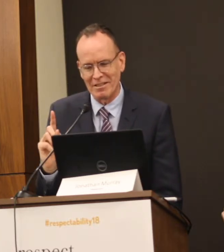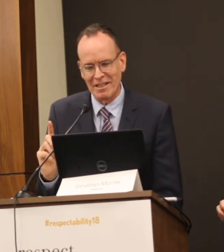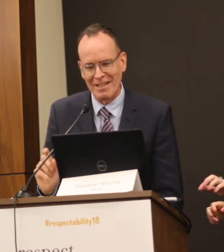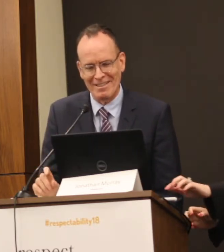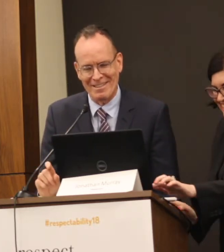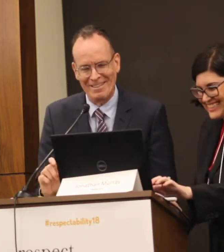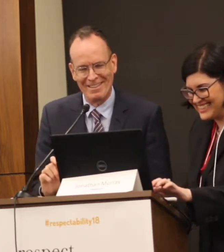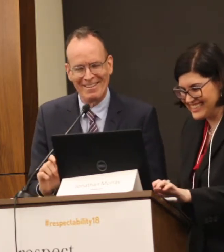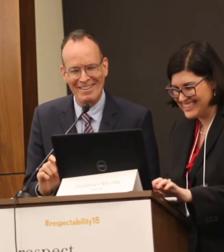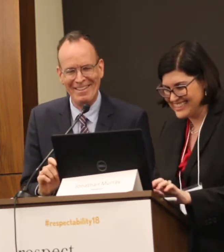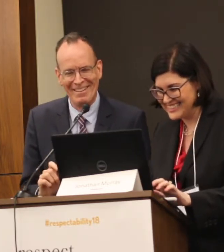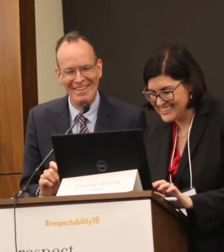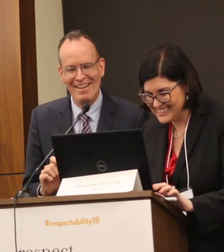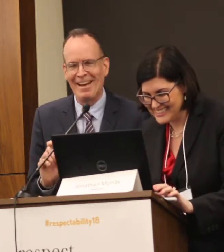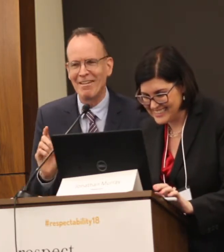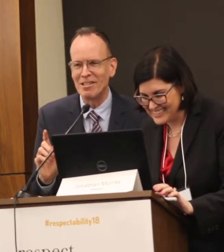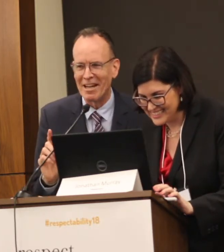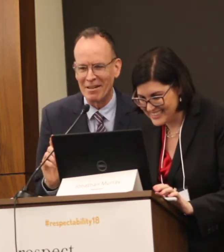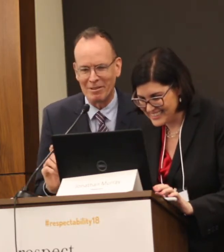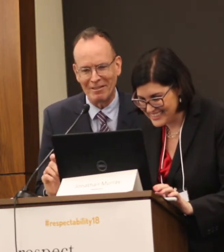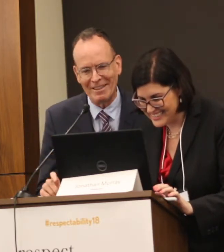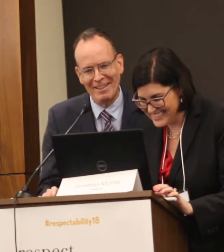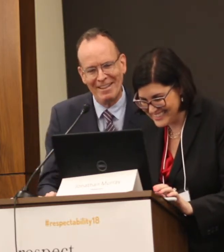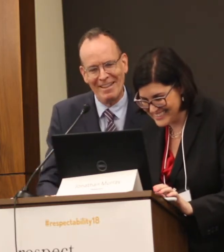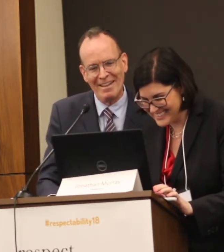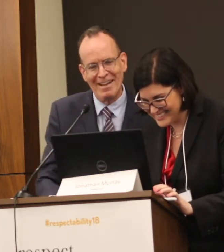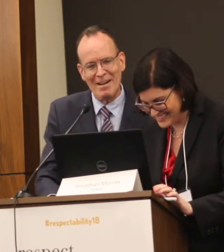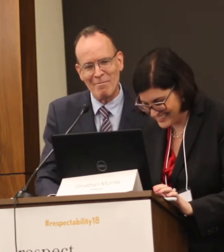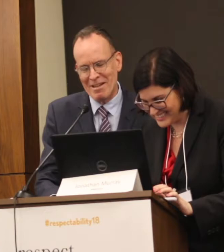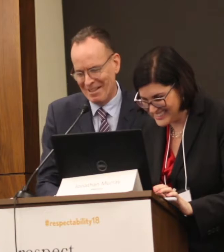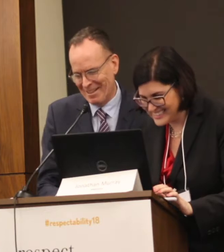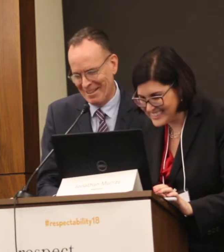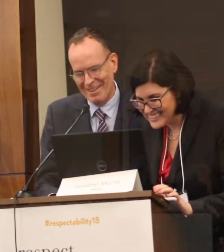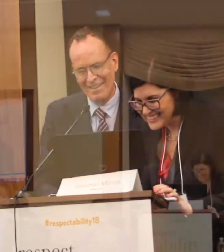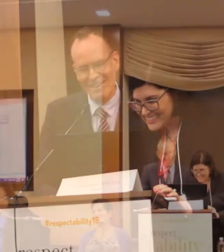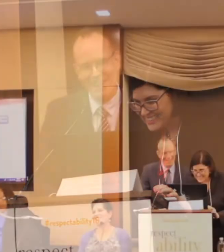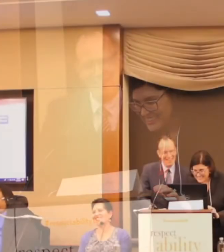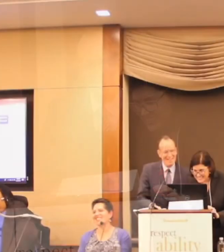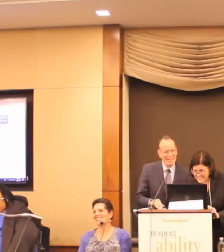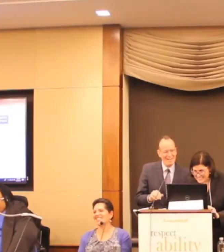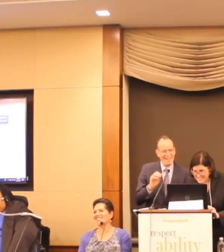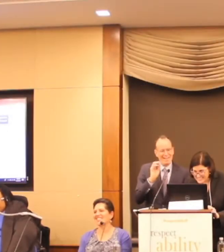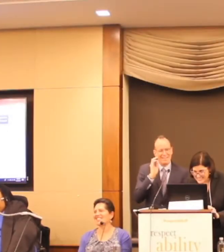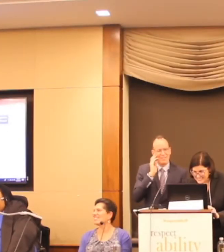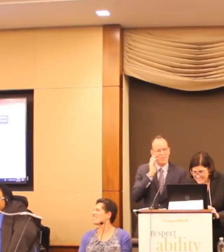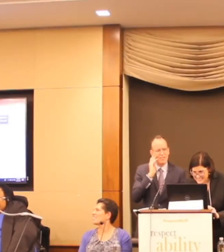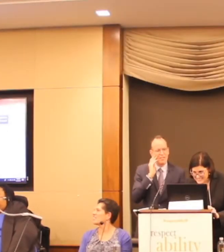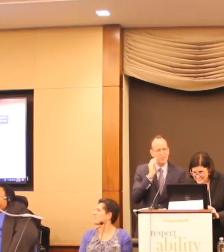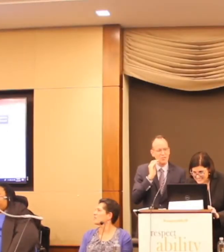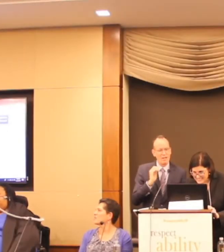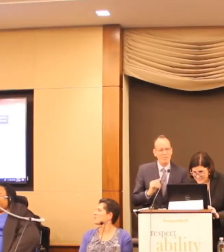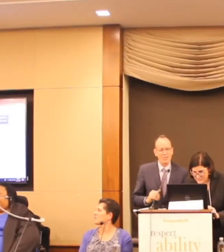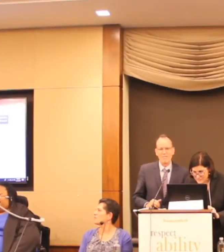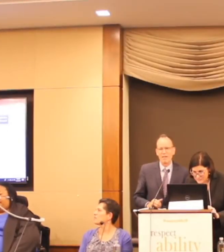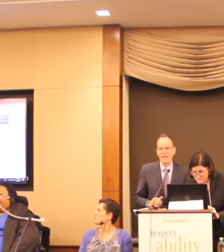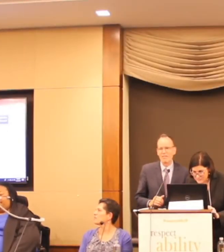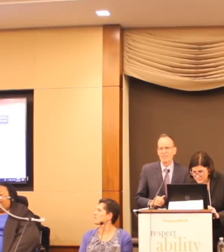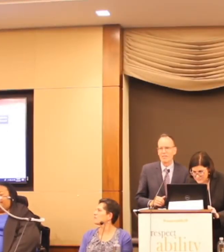success have deniability so this is a